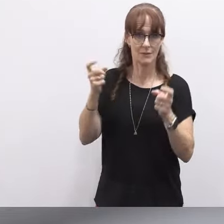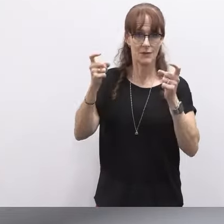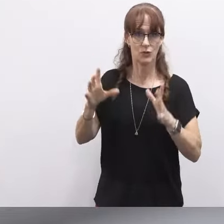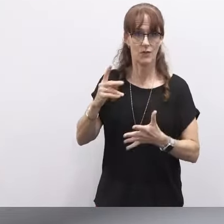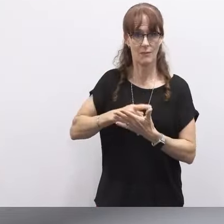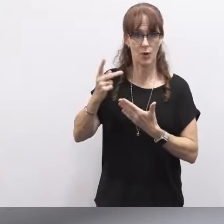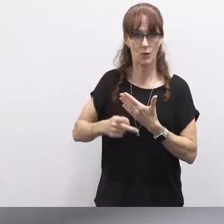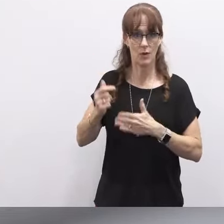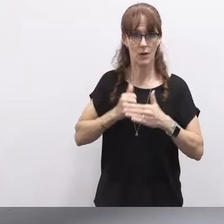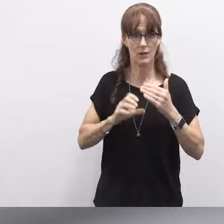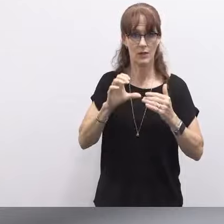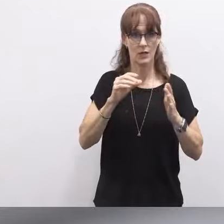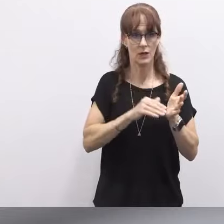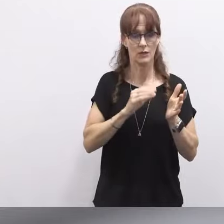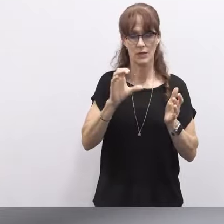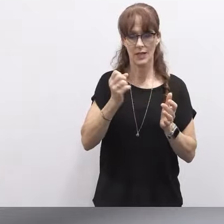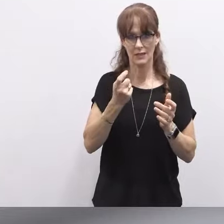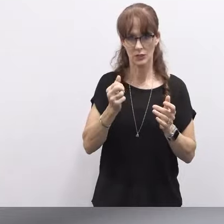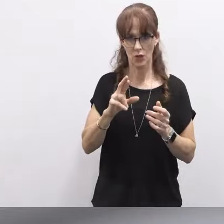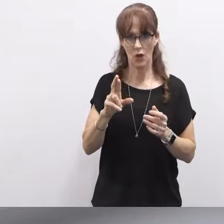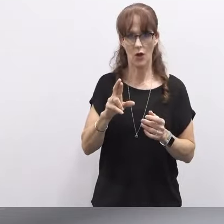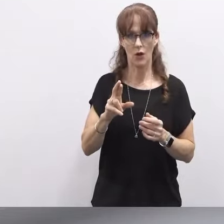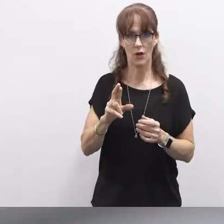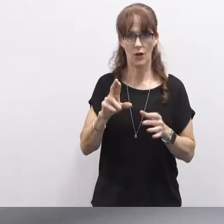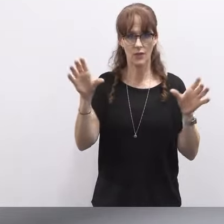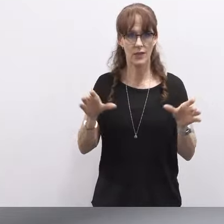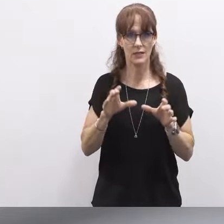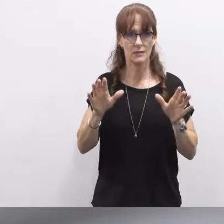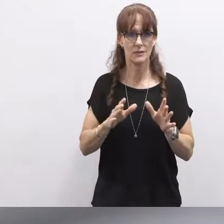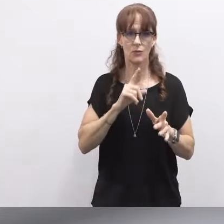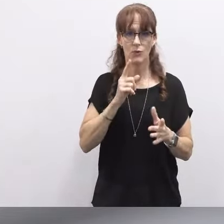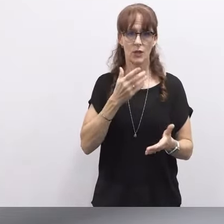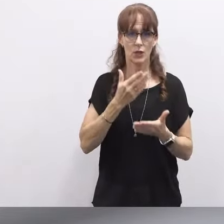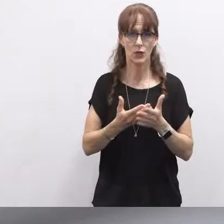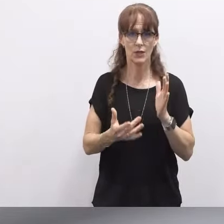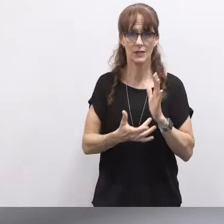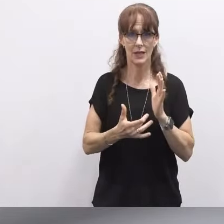under Dr. Salazar's lead. And they did some really good technological advances